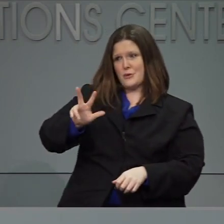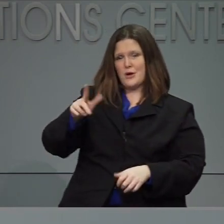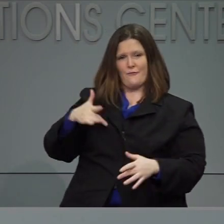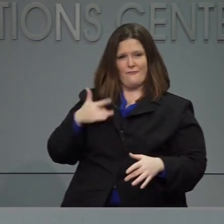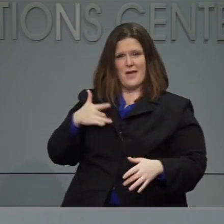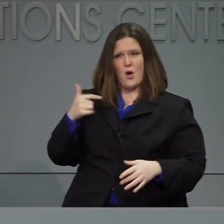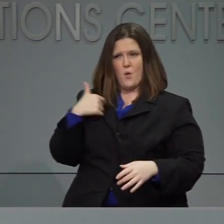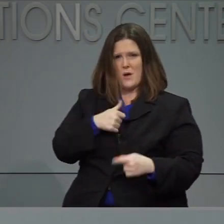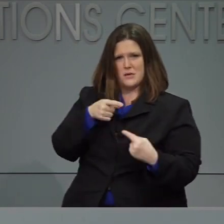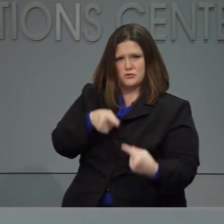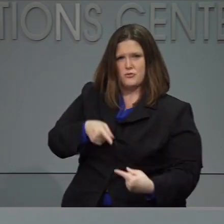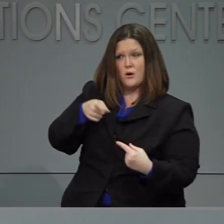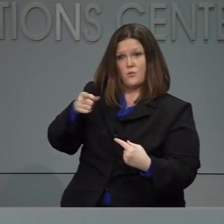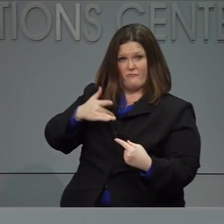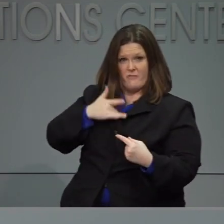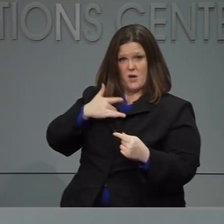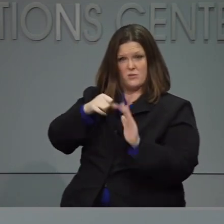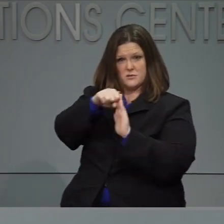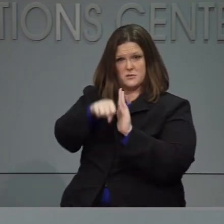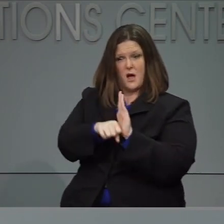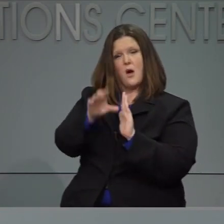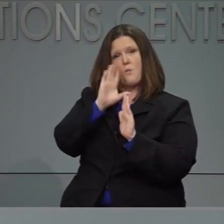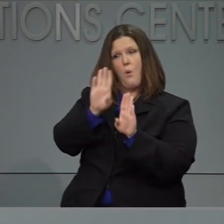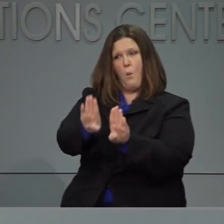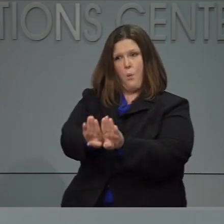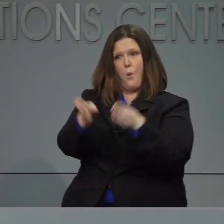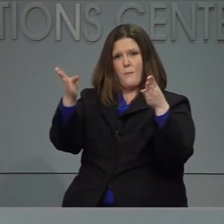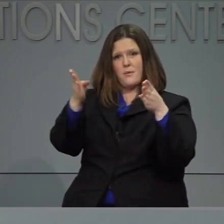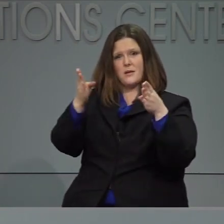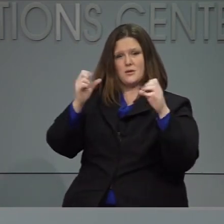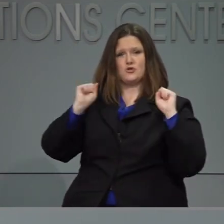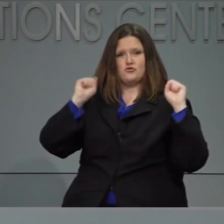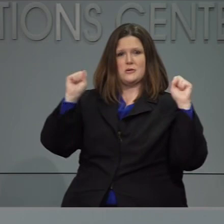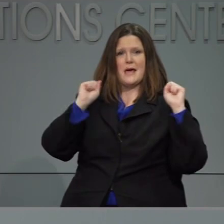DO YOU SEE THE STATE'S REOPENING FOR GYMS COME SEPTEMBER 11.